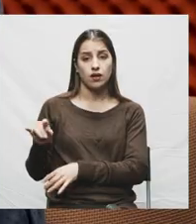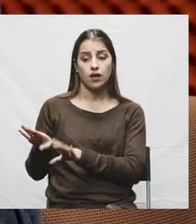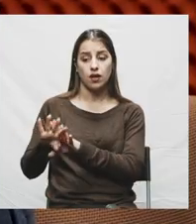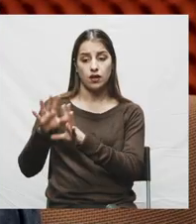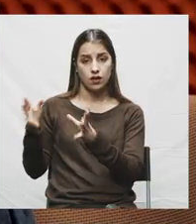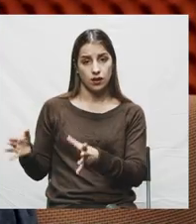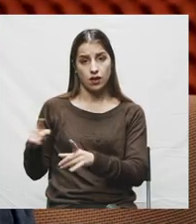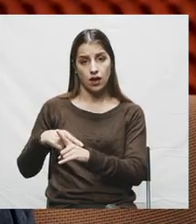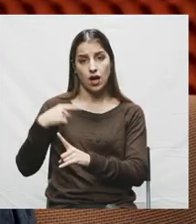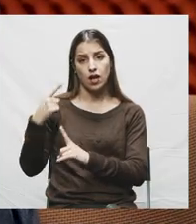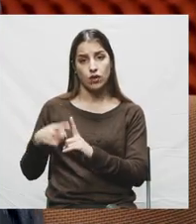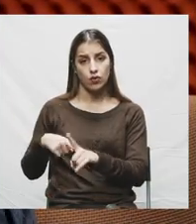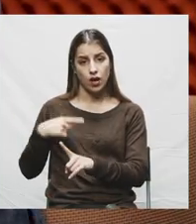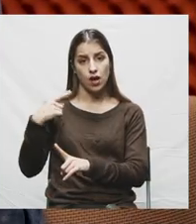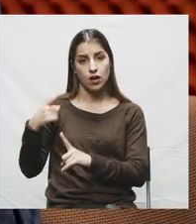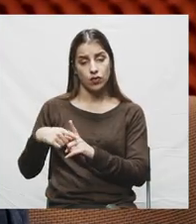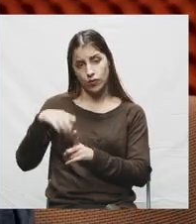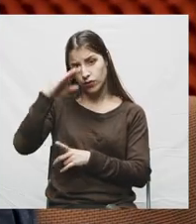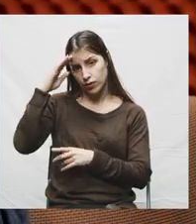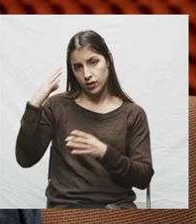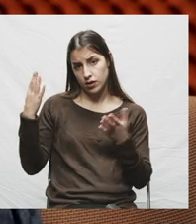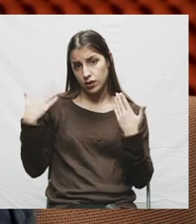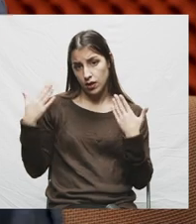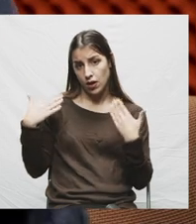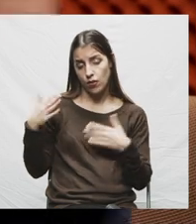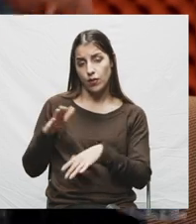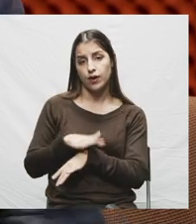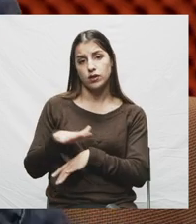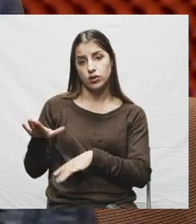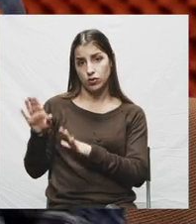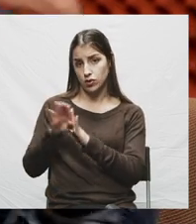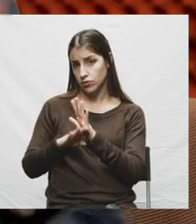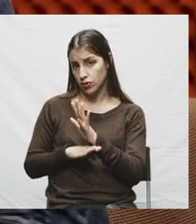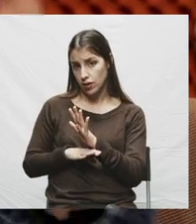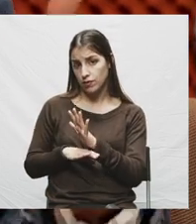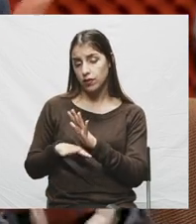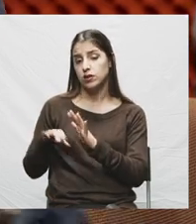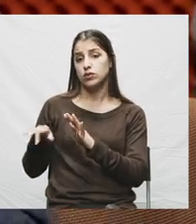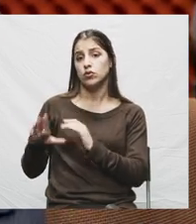hapenning every year I believe during summer time, a bit outside of the repertoire programms,